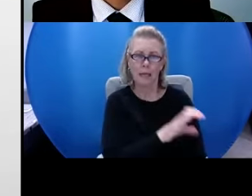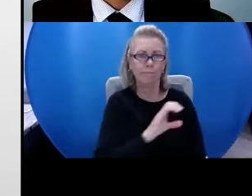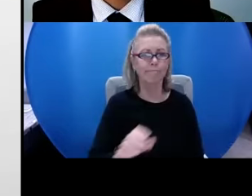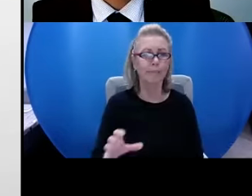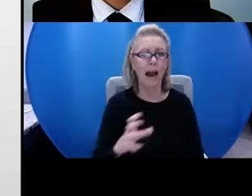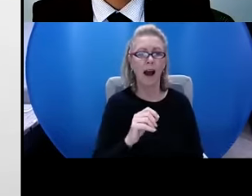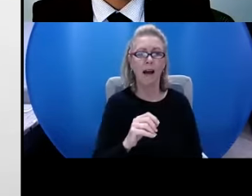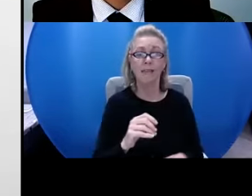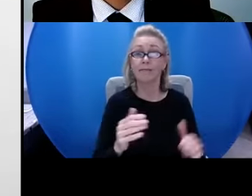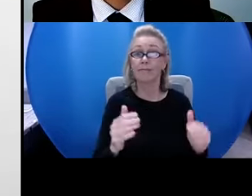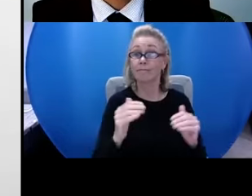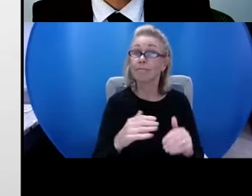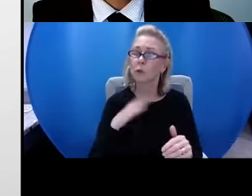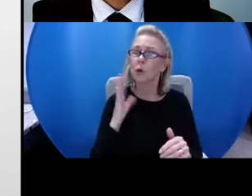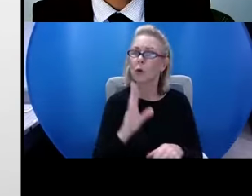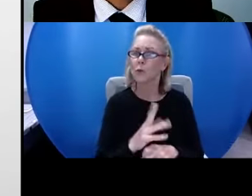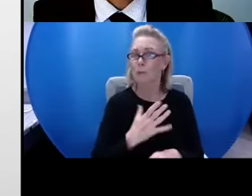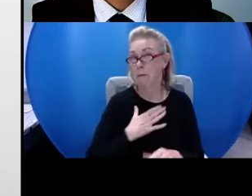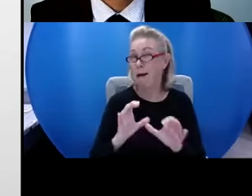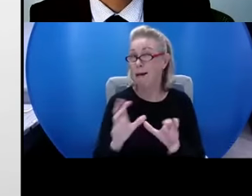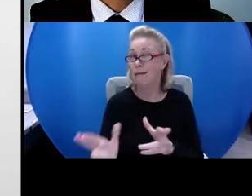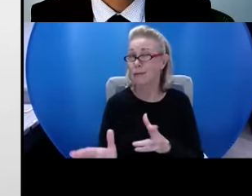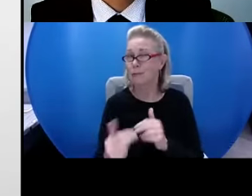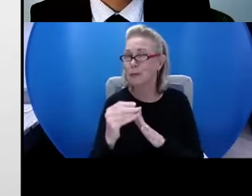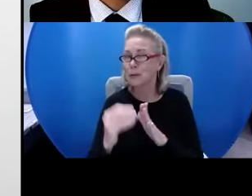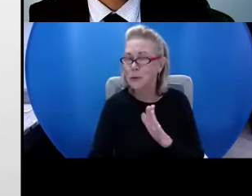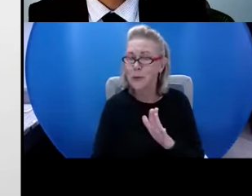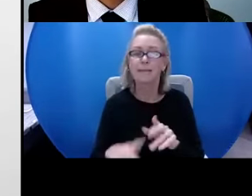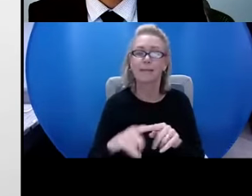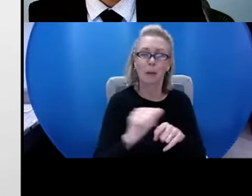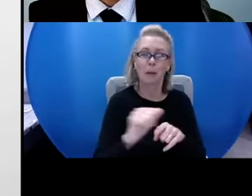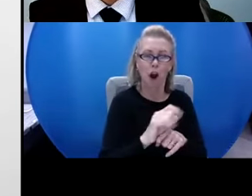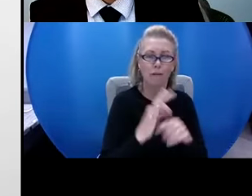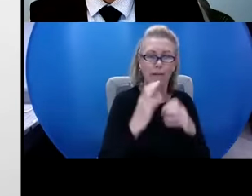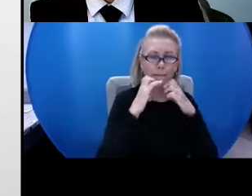Classrooms as a Practice of Care, Followed by Cheryl Smith who will be talking about Poetry